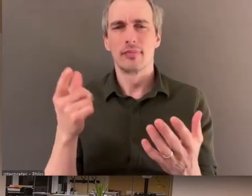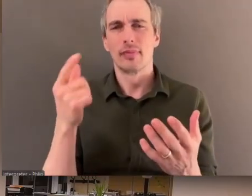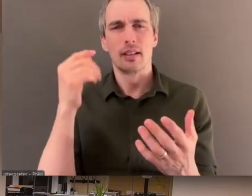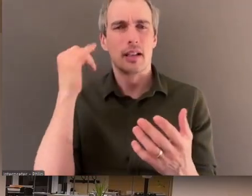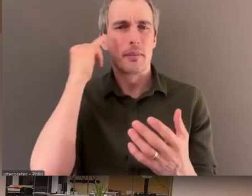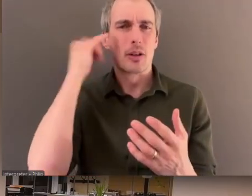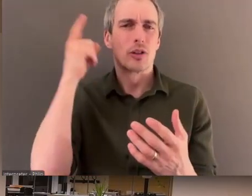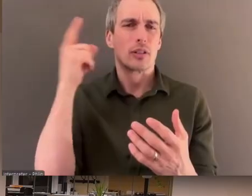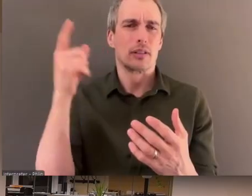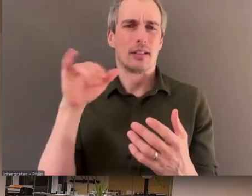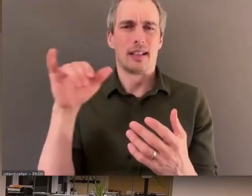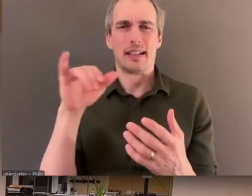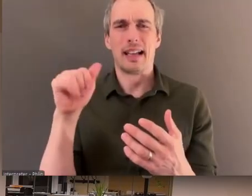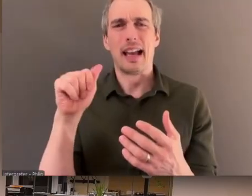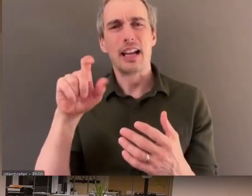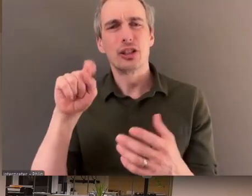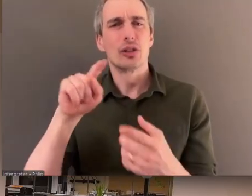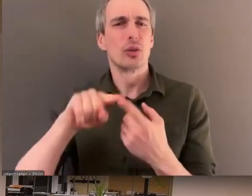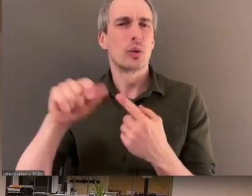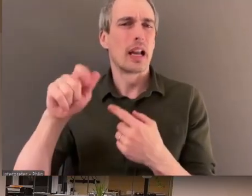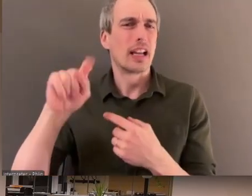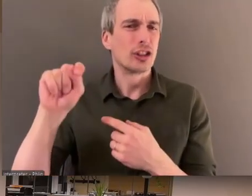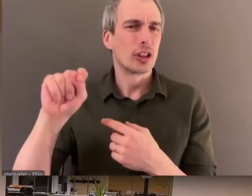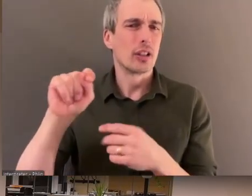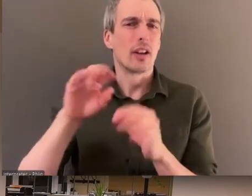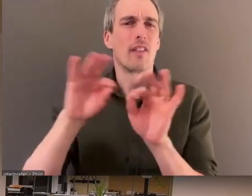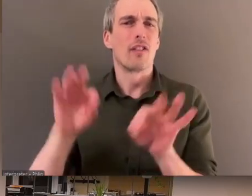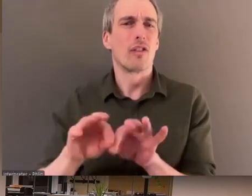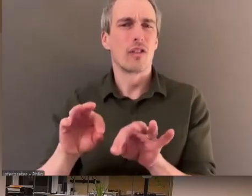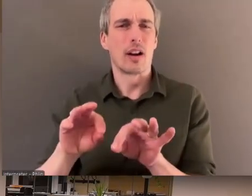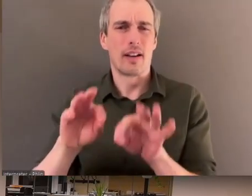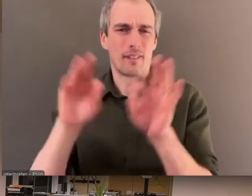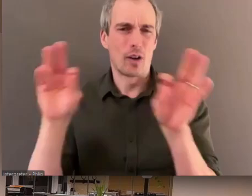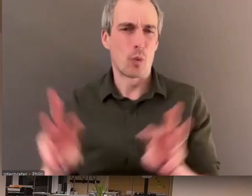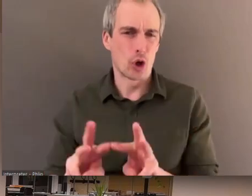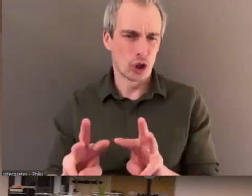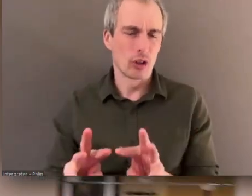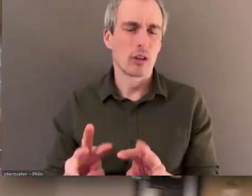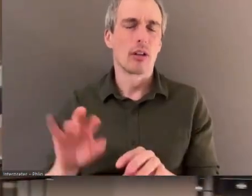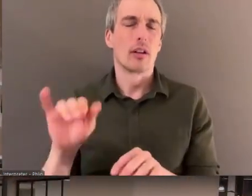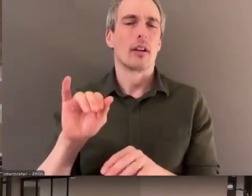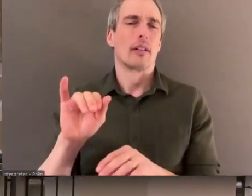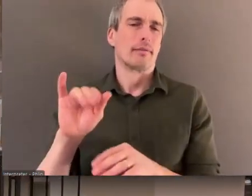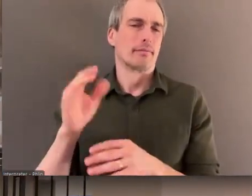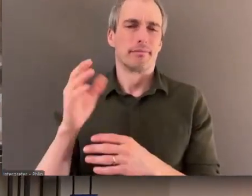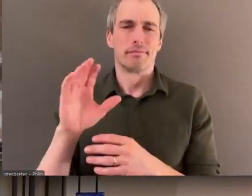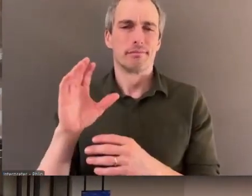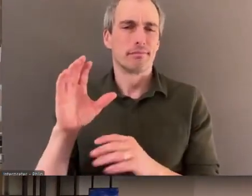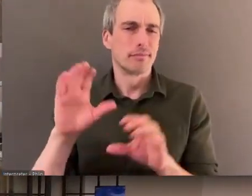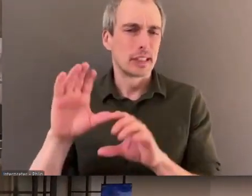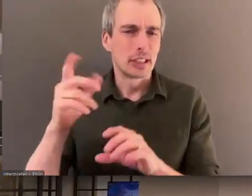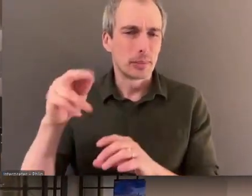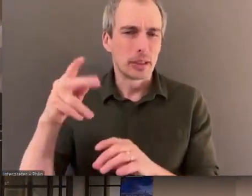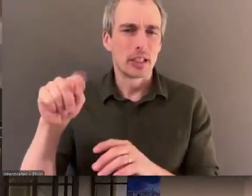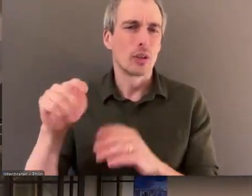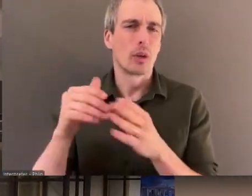The question that I have for you is... Since you said it's open source, can people incorporate other agents to deal with...